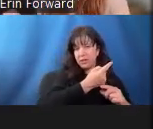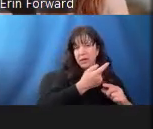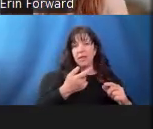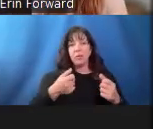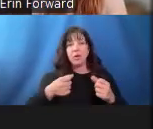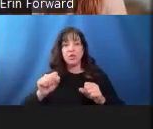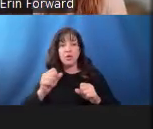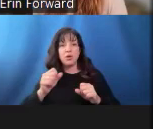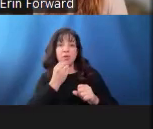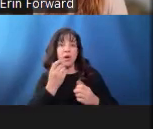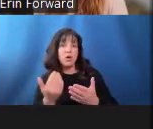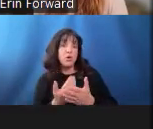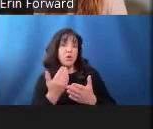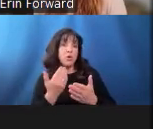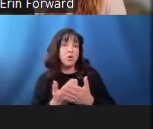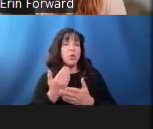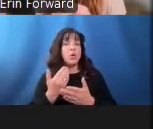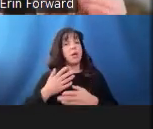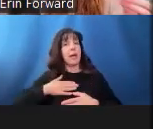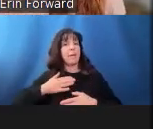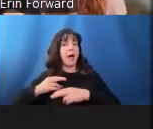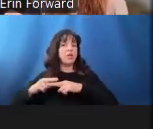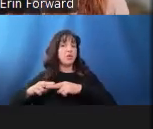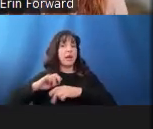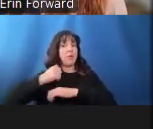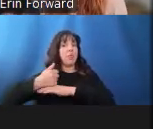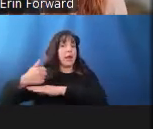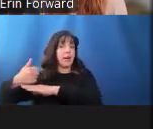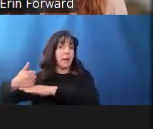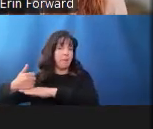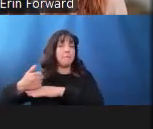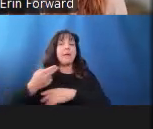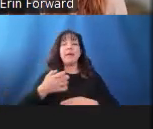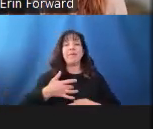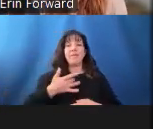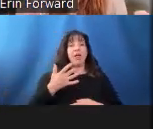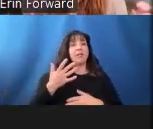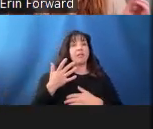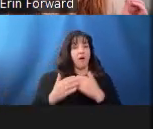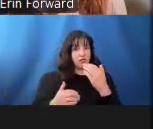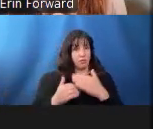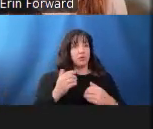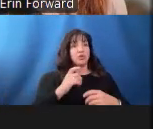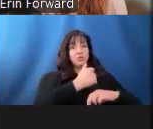to him, and I would line it up on my train, and he eventually felt comfortable to line up on his train. And guess what? I